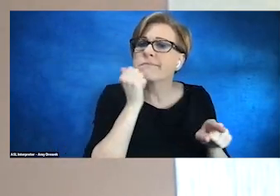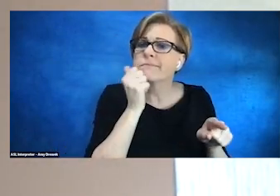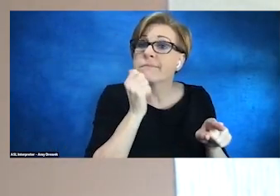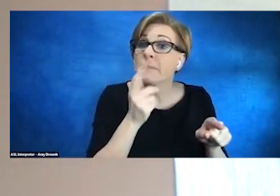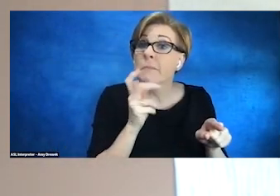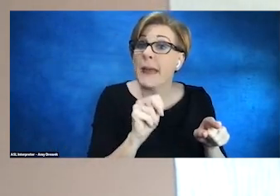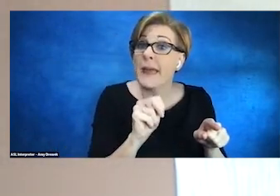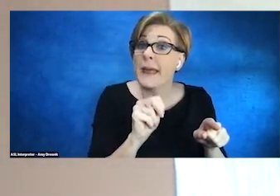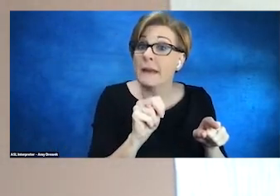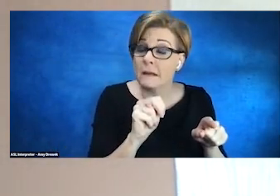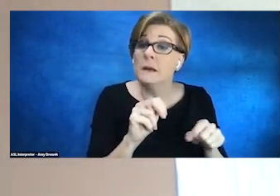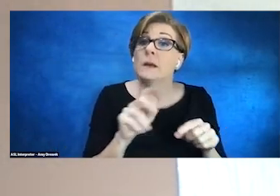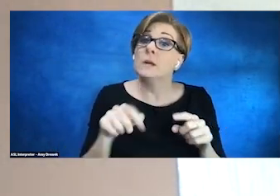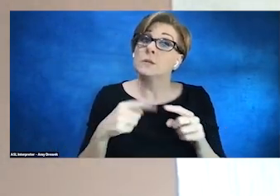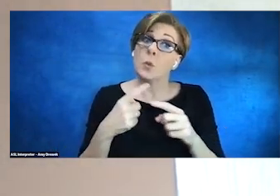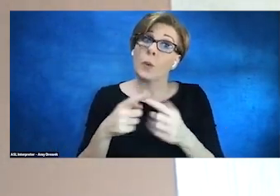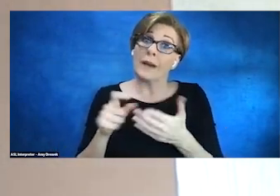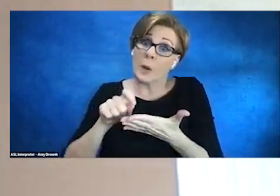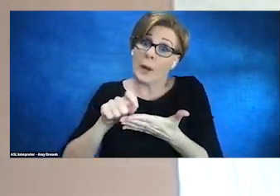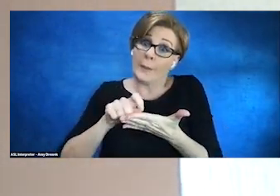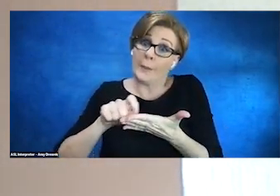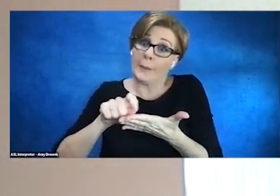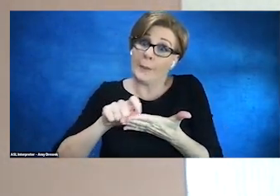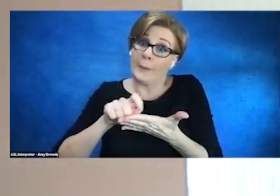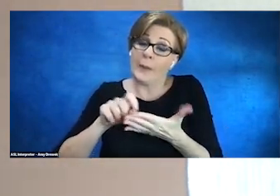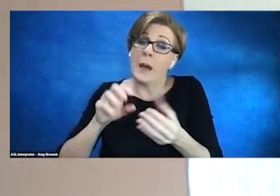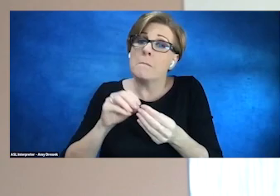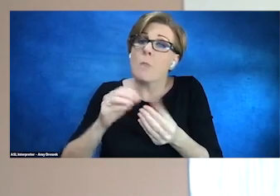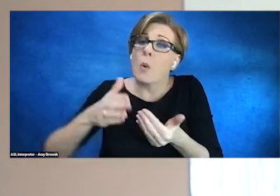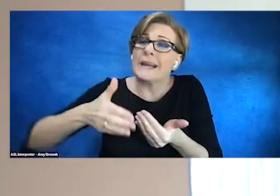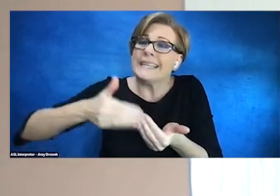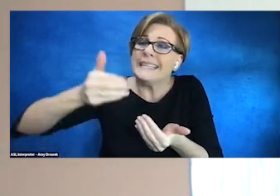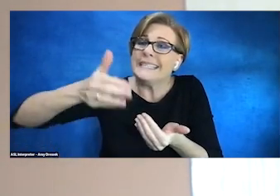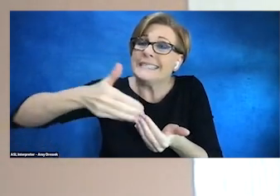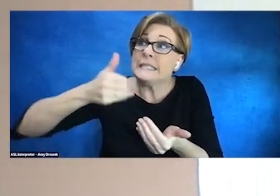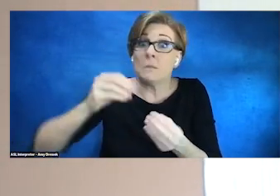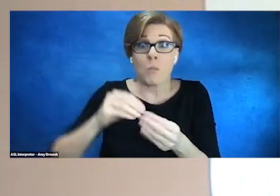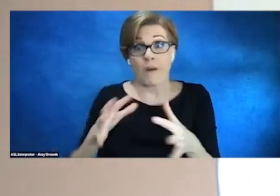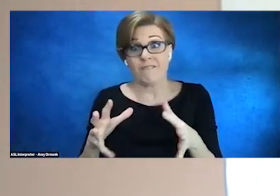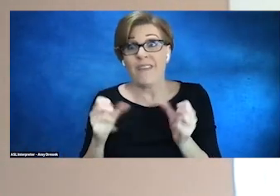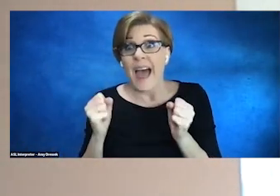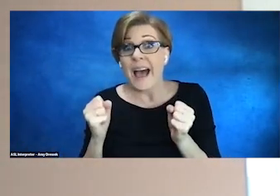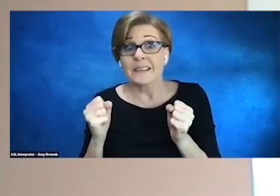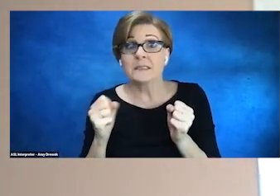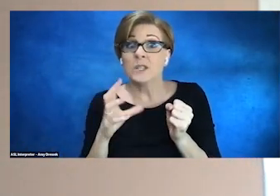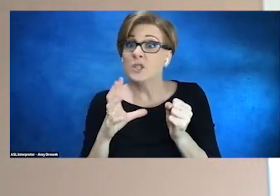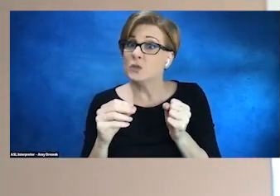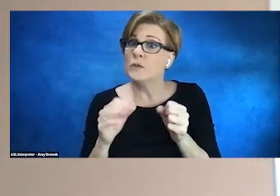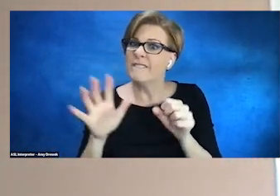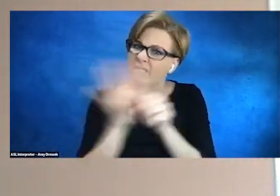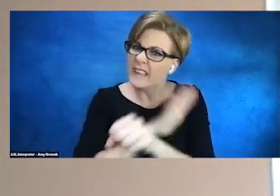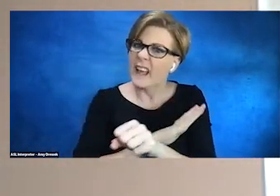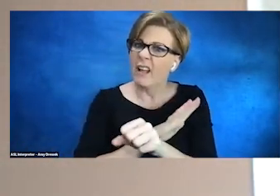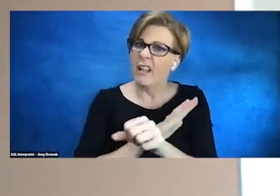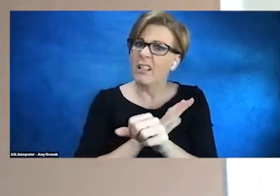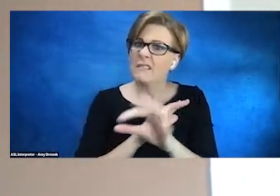types of pens and so that makes when you're voting it much easier and faster for you to actually